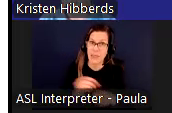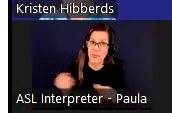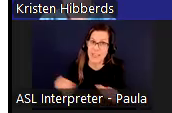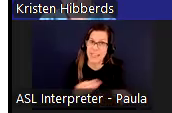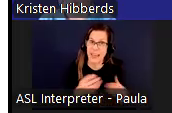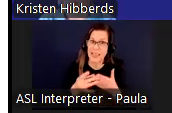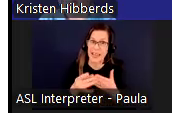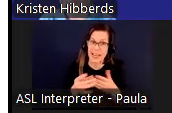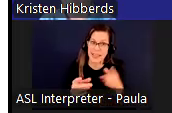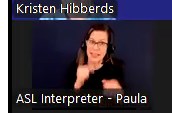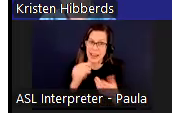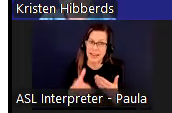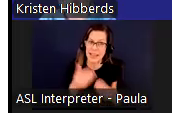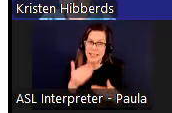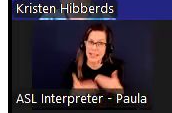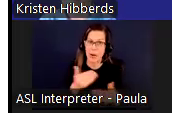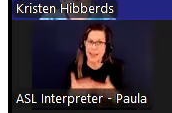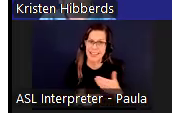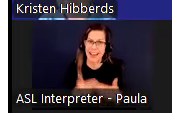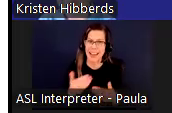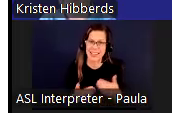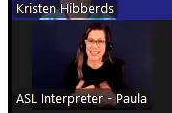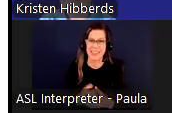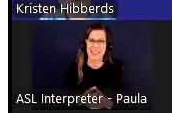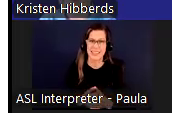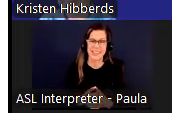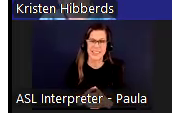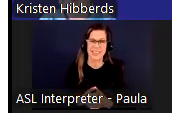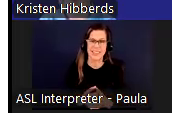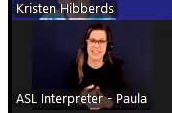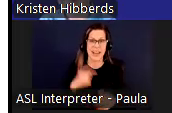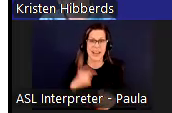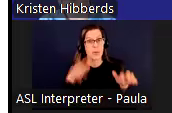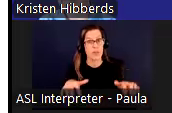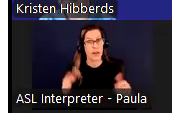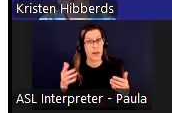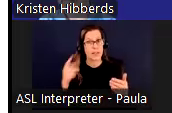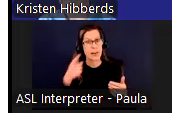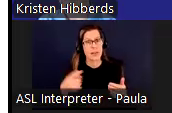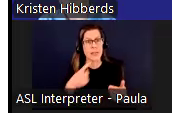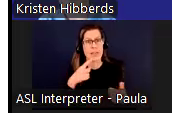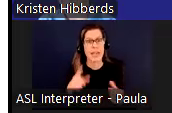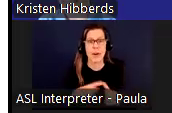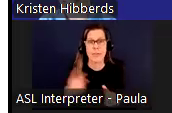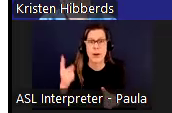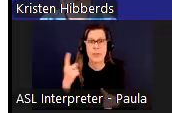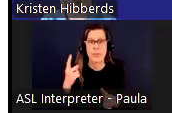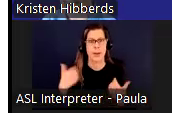It's not an easy process, I know, and but I was shocked to hear you say this was your first one, but well done, very kind.